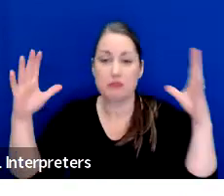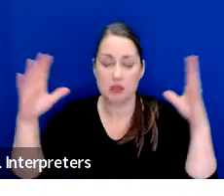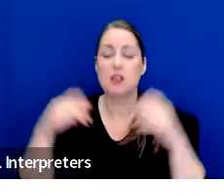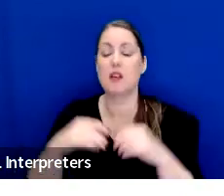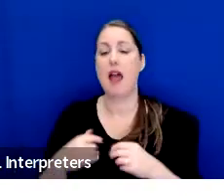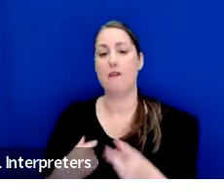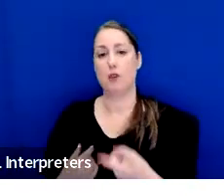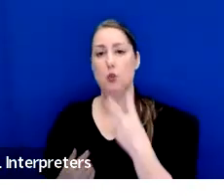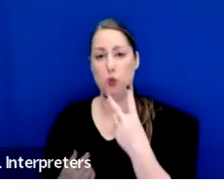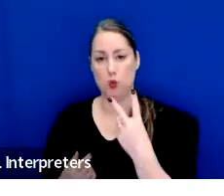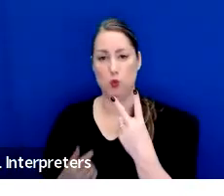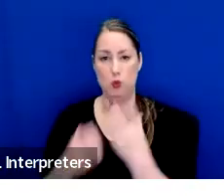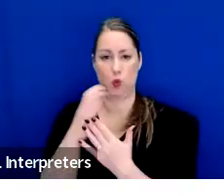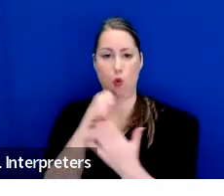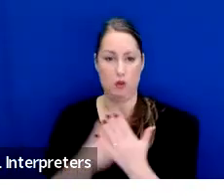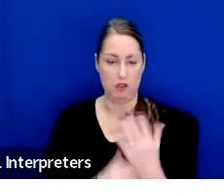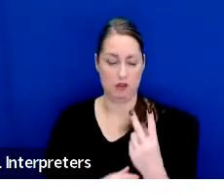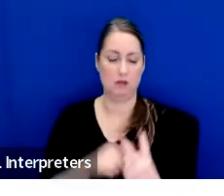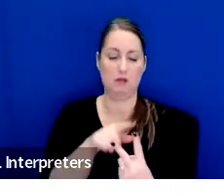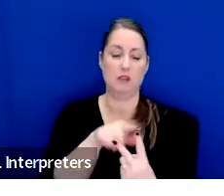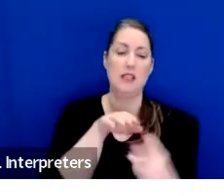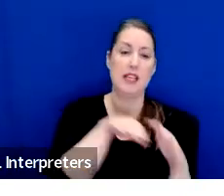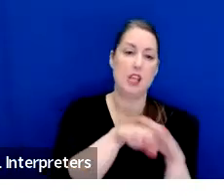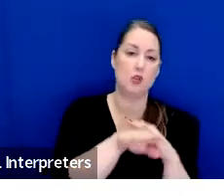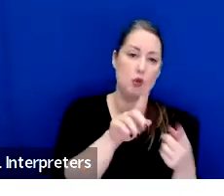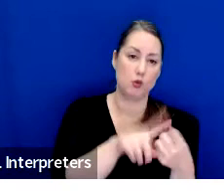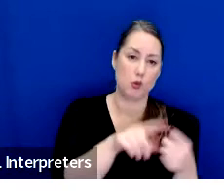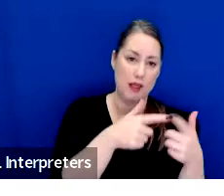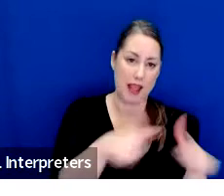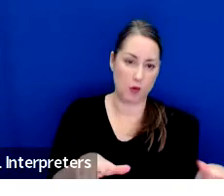One is Intro to Language and one is Intro to Language for educators.